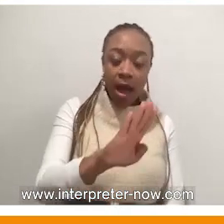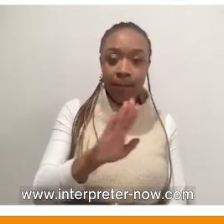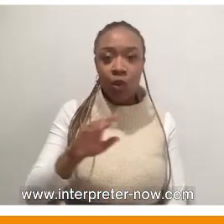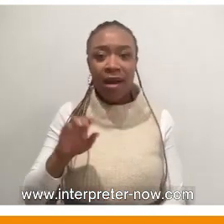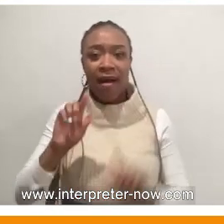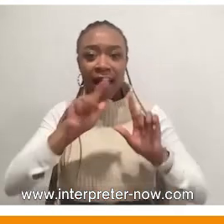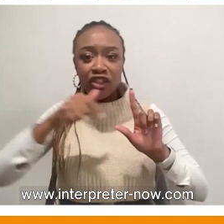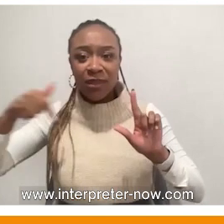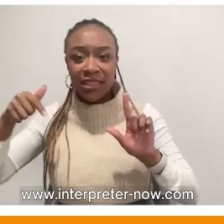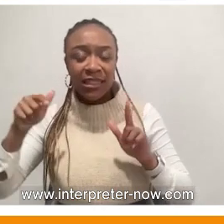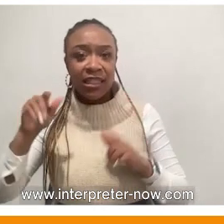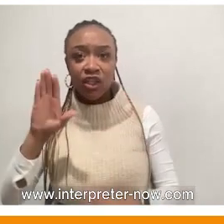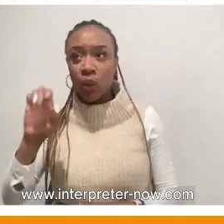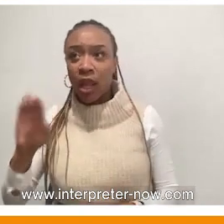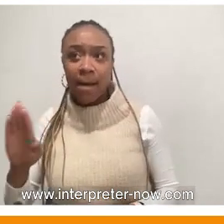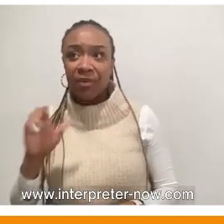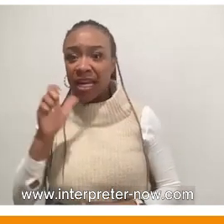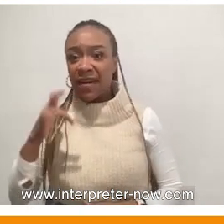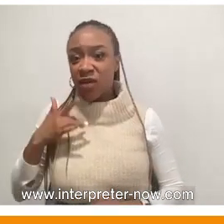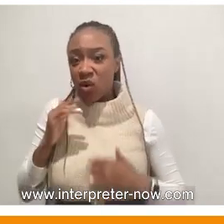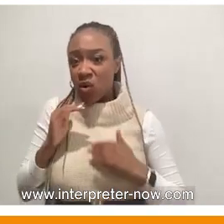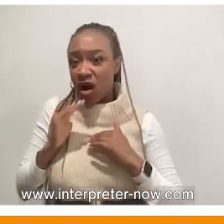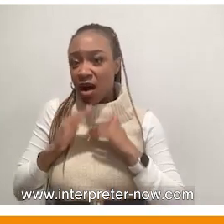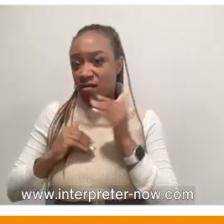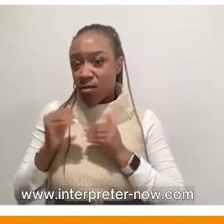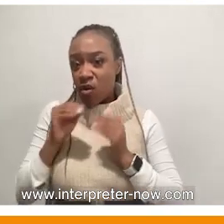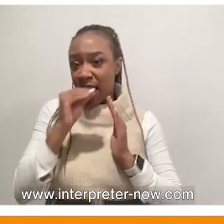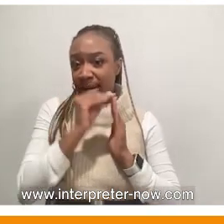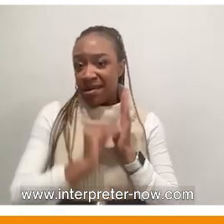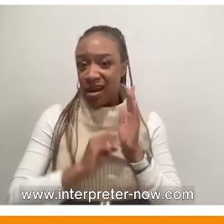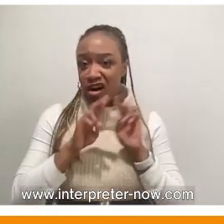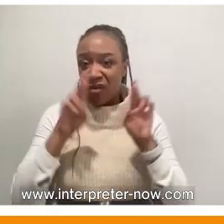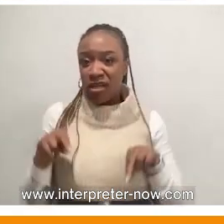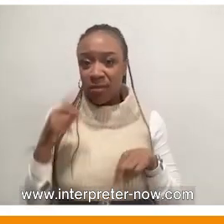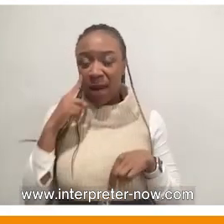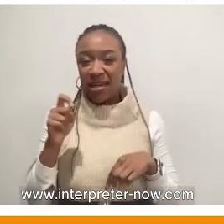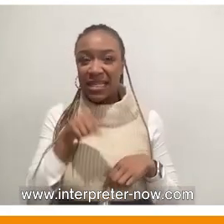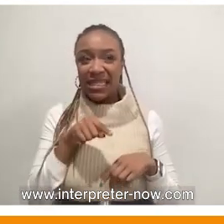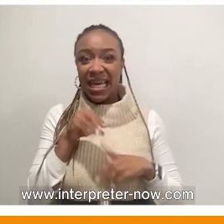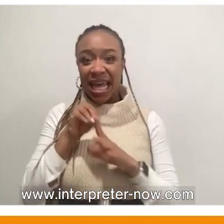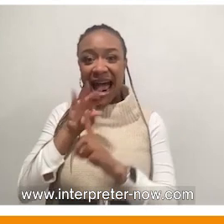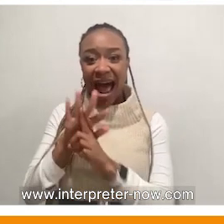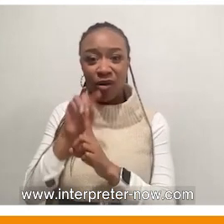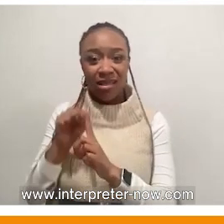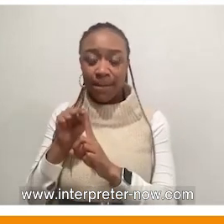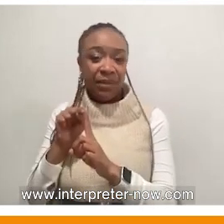it was like a treasure. They didn't feel comfortable putting that on their resume, because it outed them, which